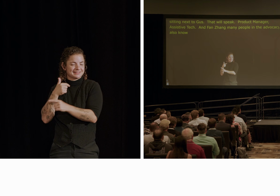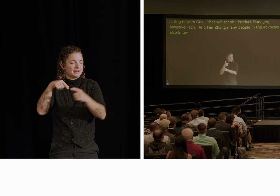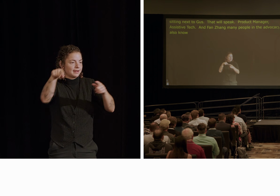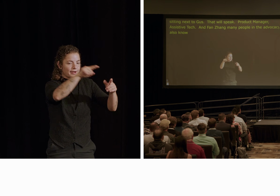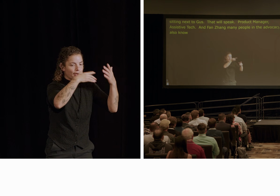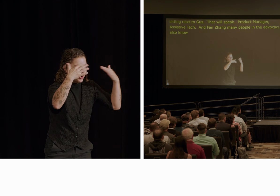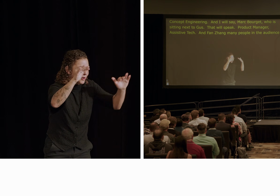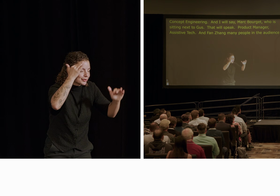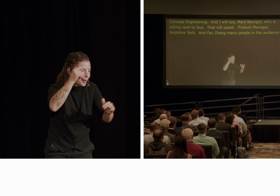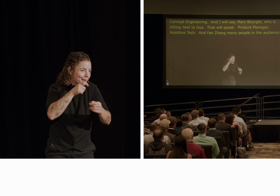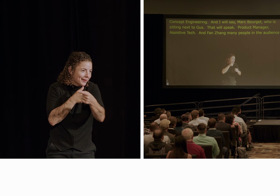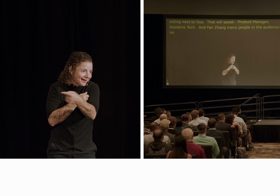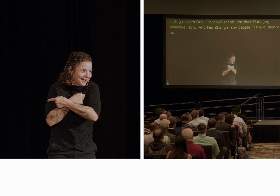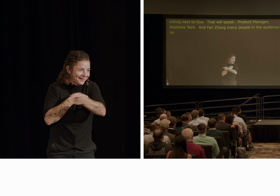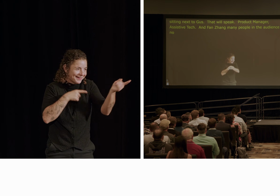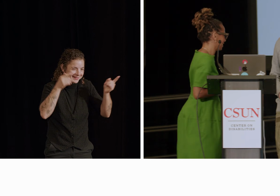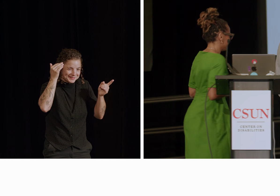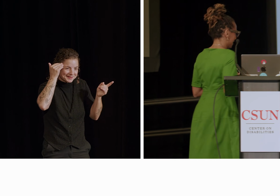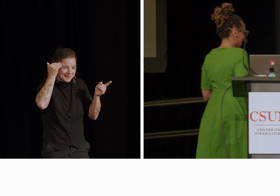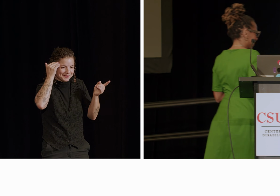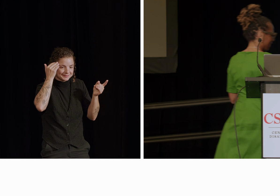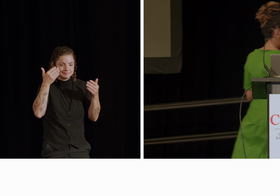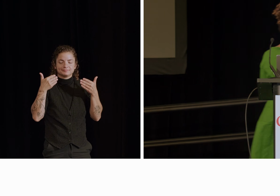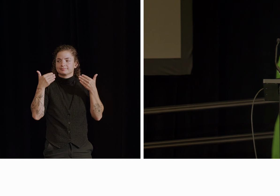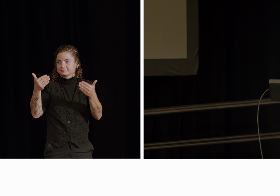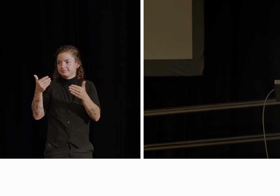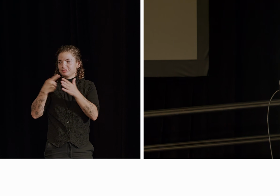Gus, you're going first. (Gulping)